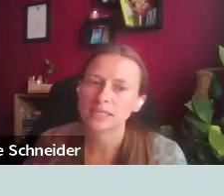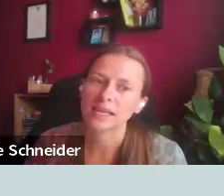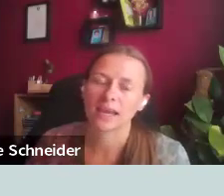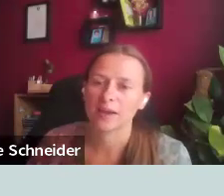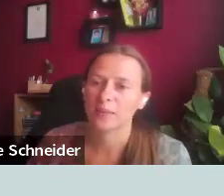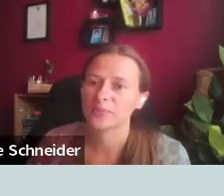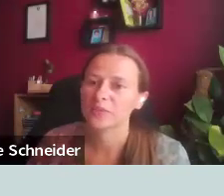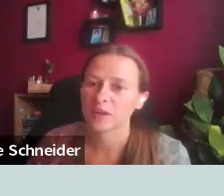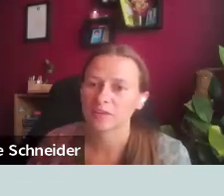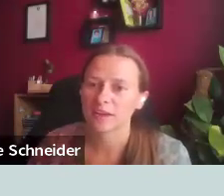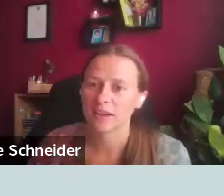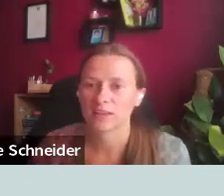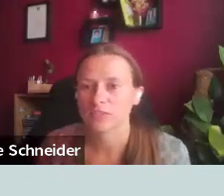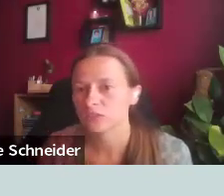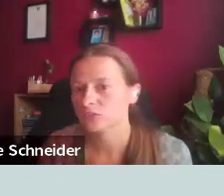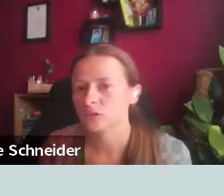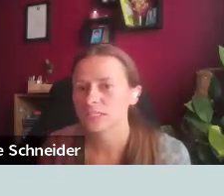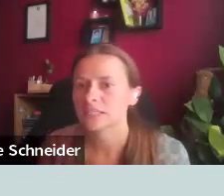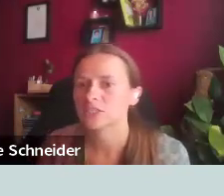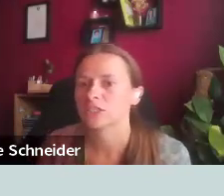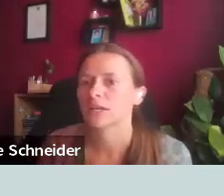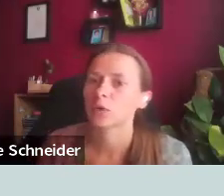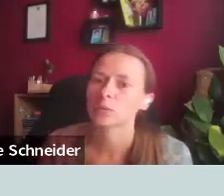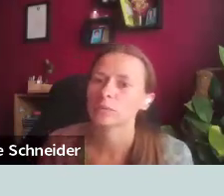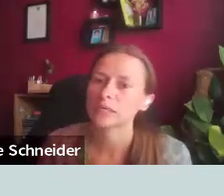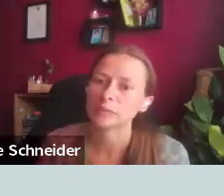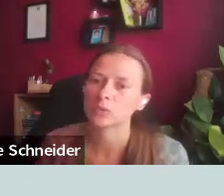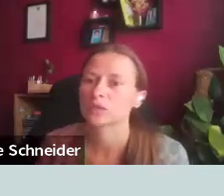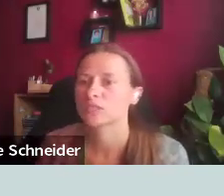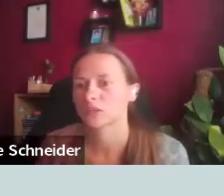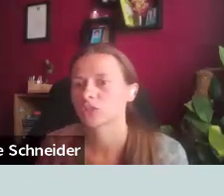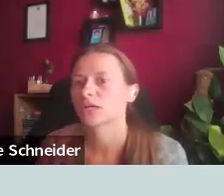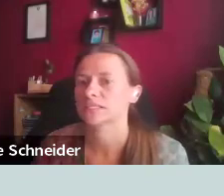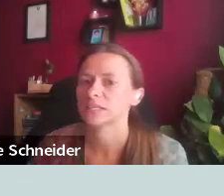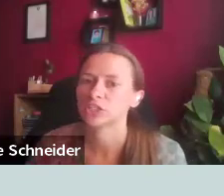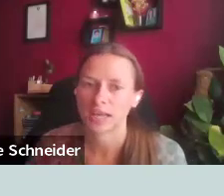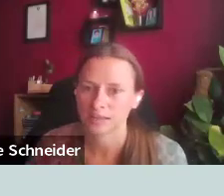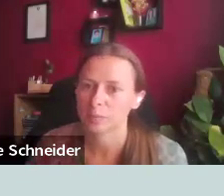between the funder and the research organization and one will be between the research organization